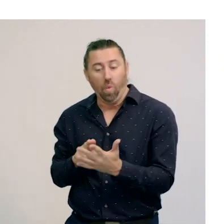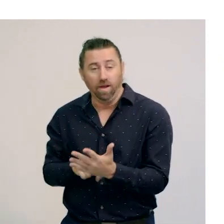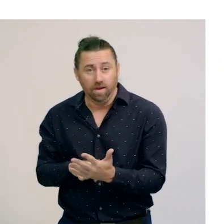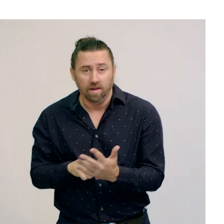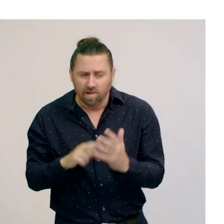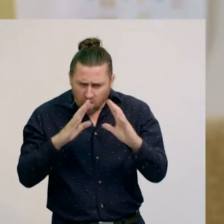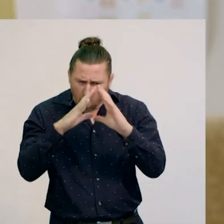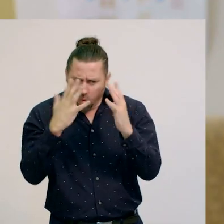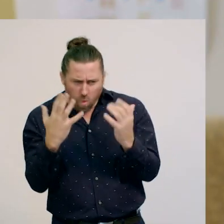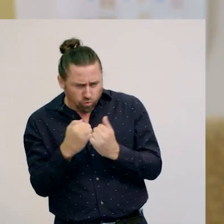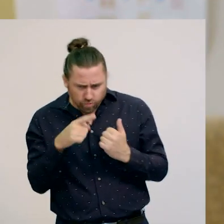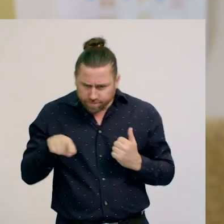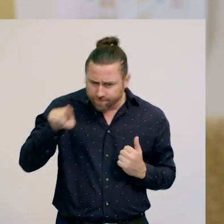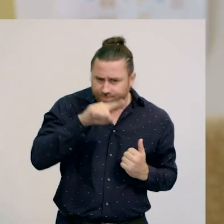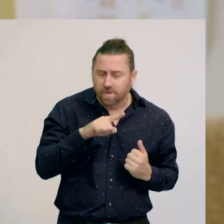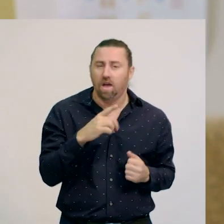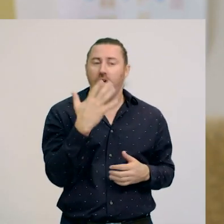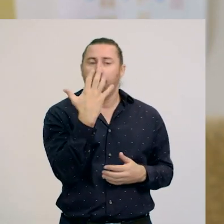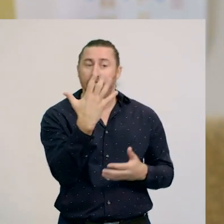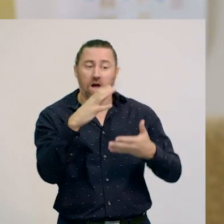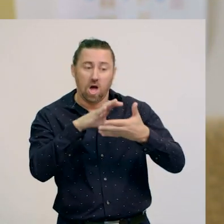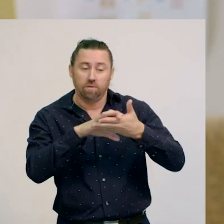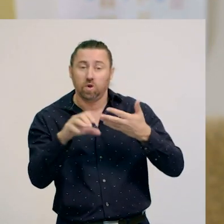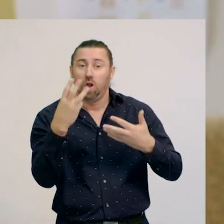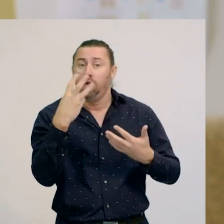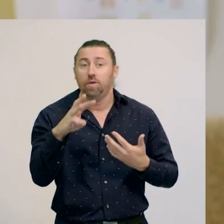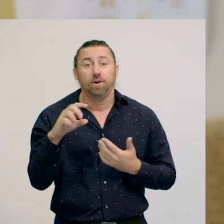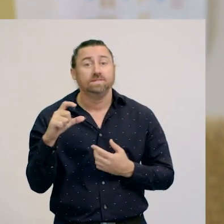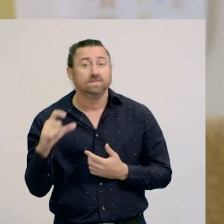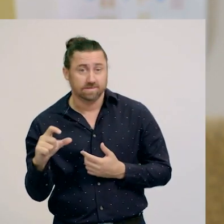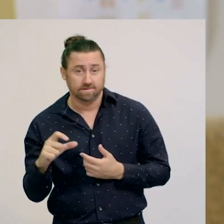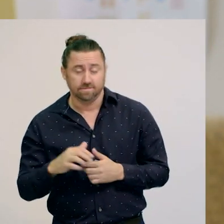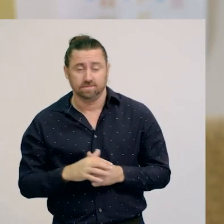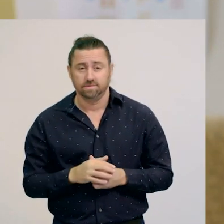Altogether, I have 5 dollars and 30 cents.